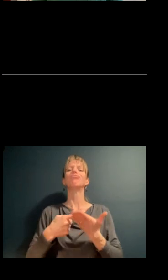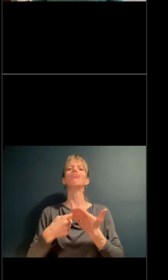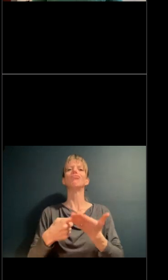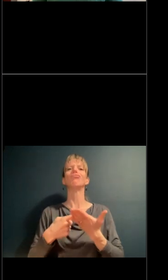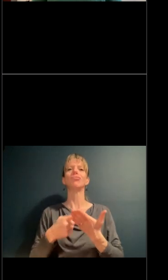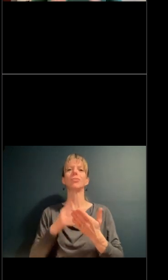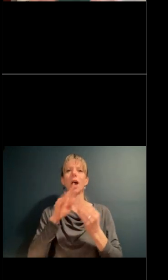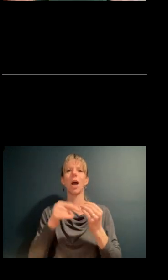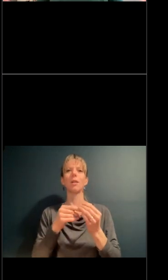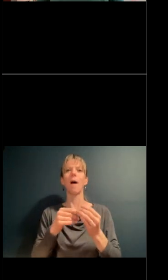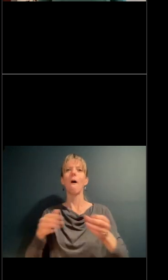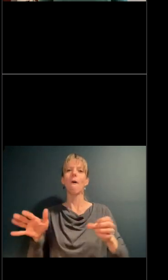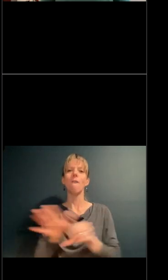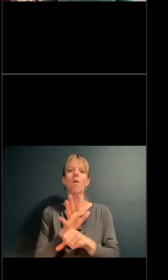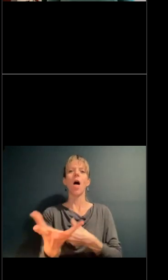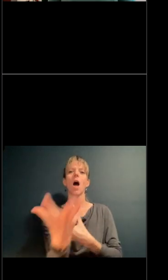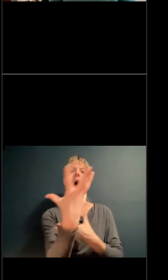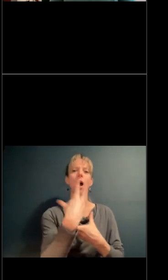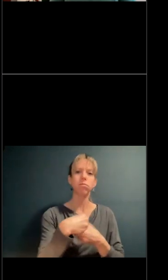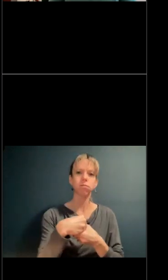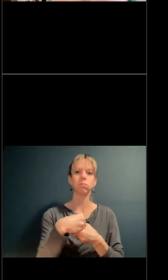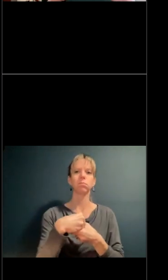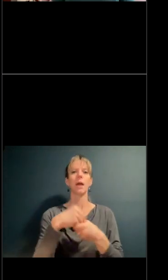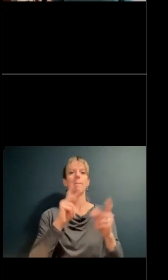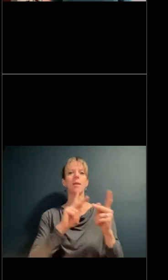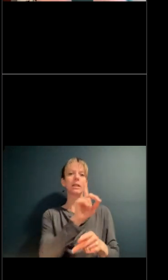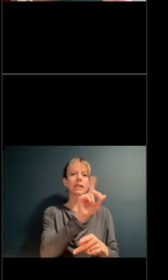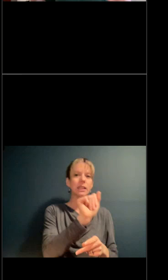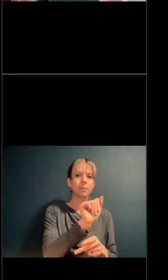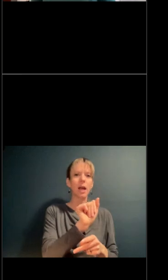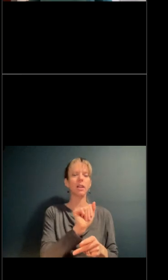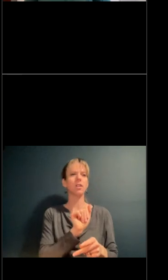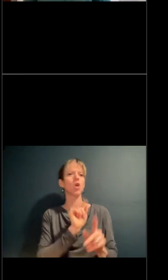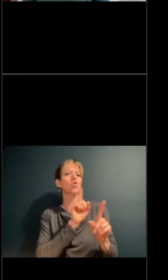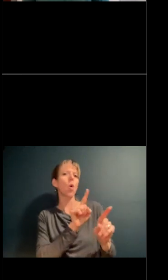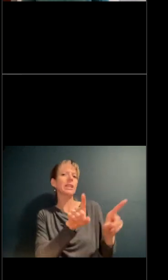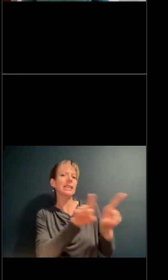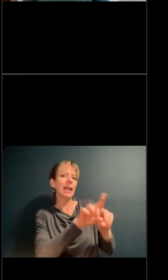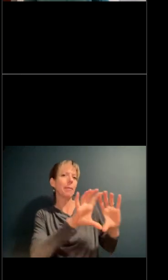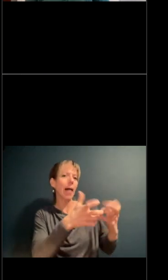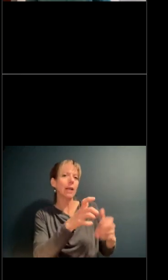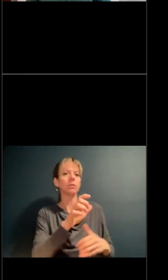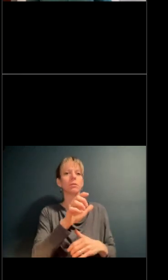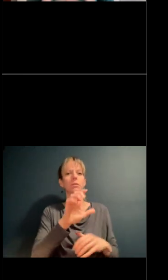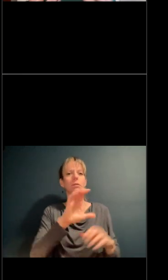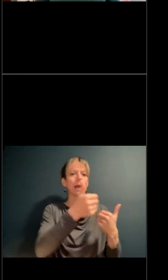full inclusion of people with disabilities in the same classrooms, and clubs, and jobs, and church